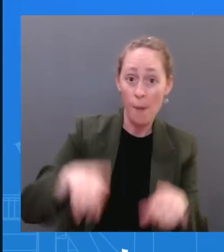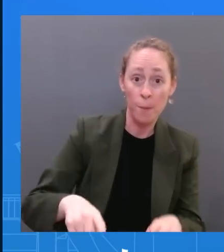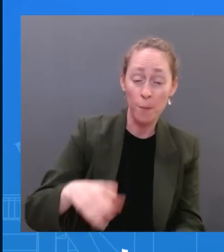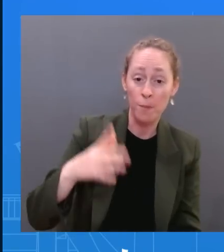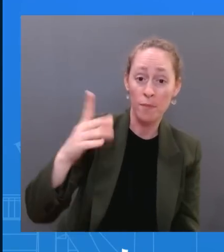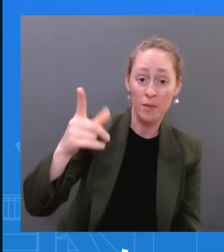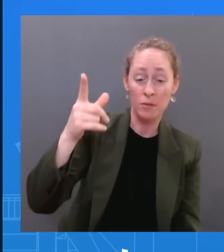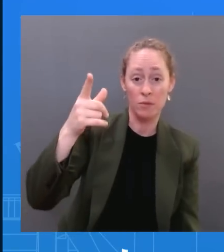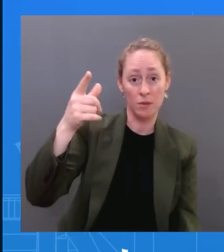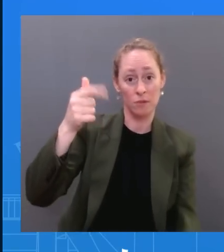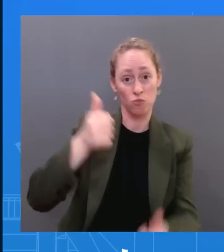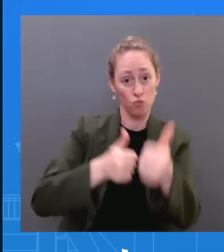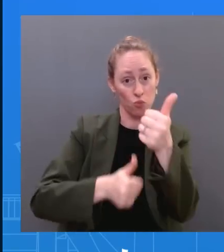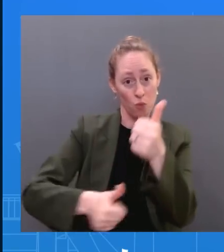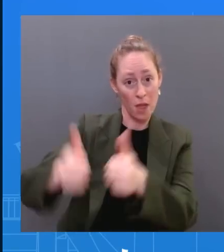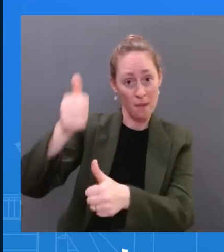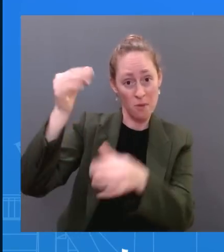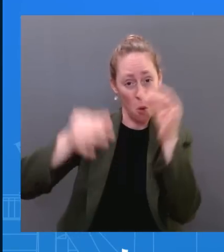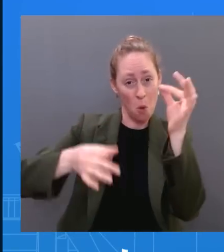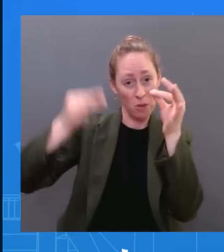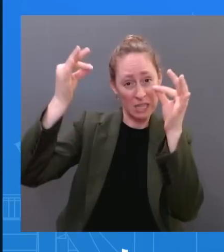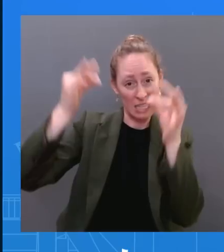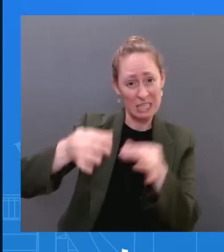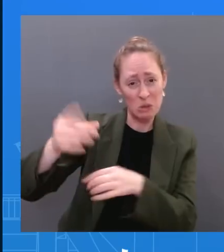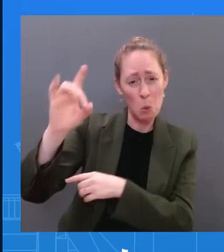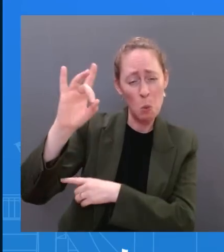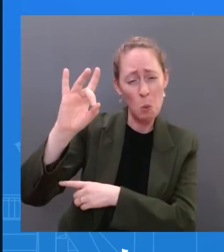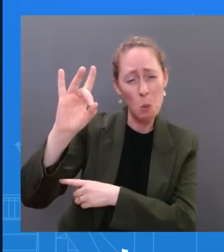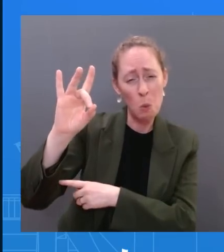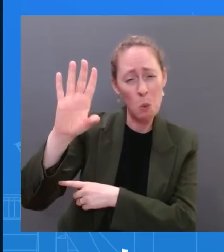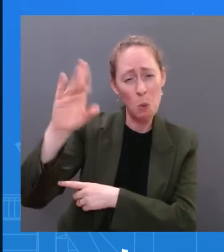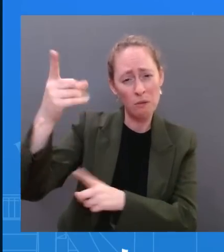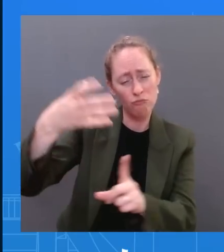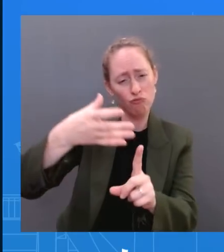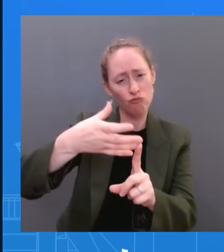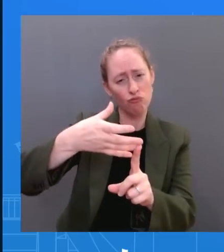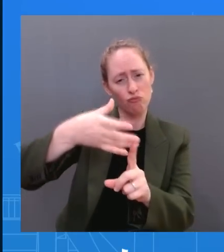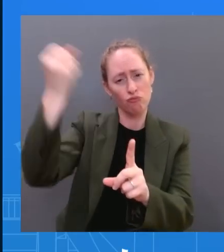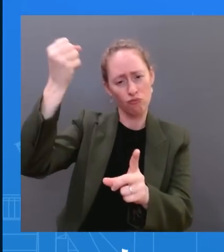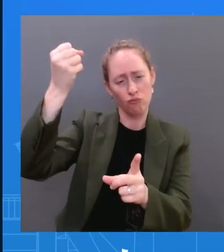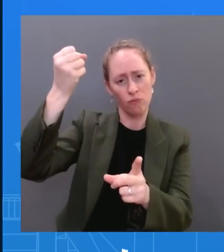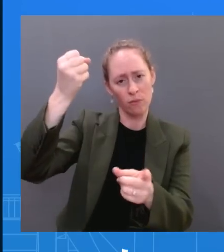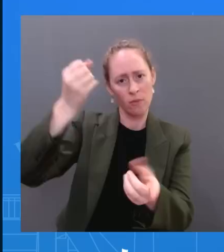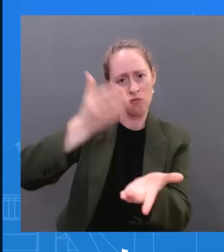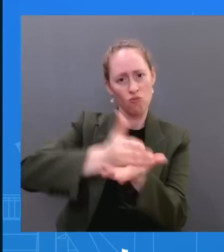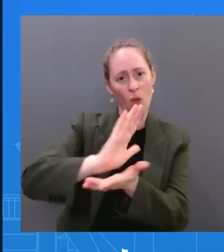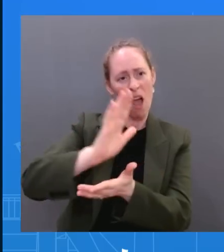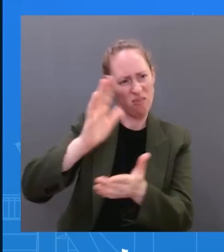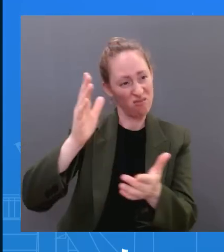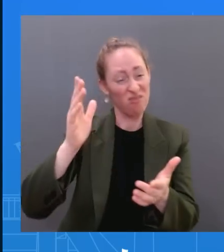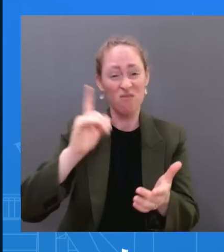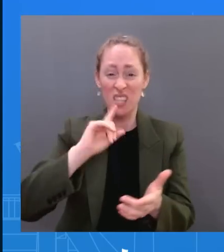as I mentioned, not just since the leaked documents, but since we -- since we have seen the S.B. 8 in Texas,